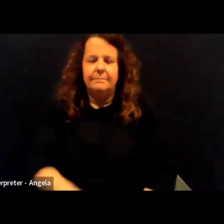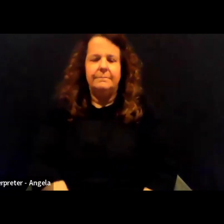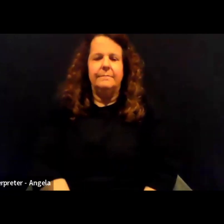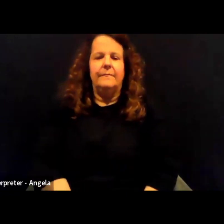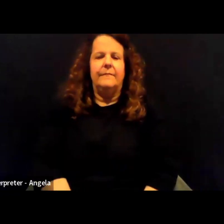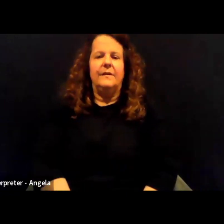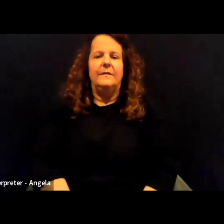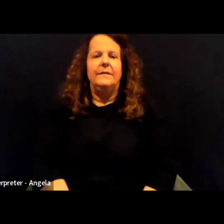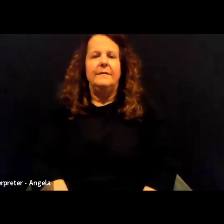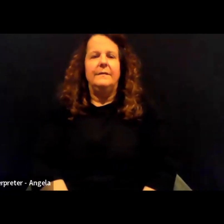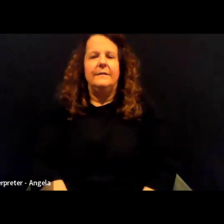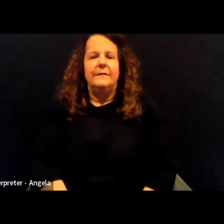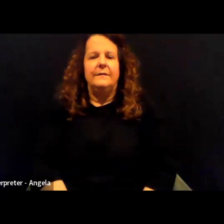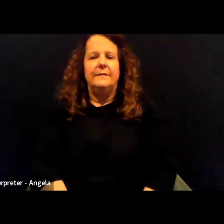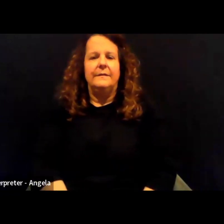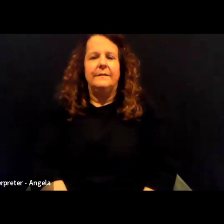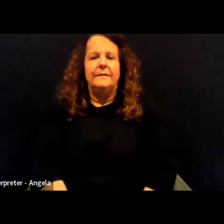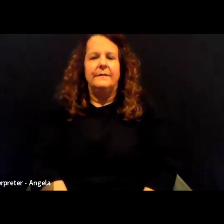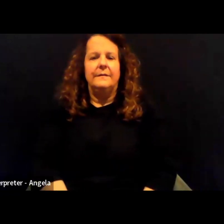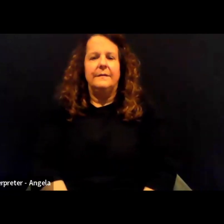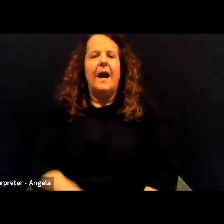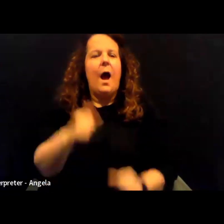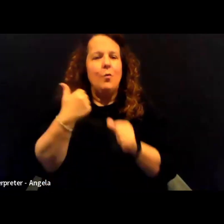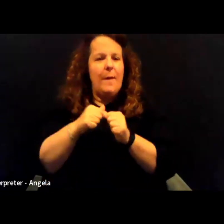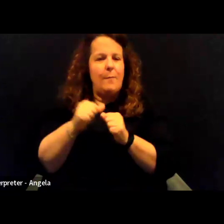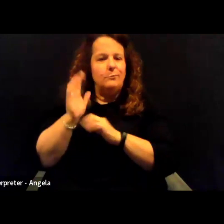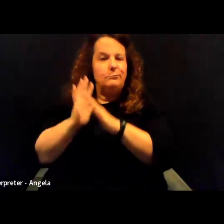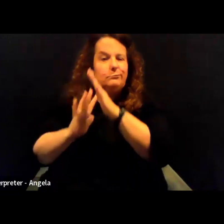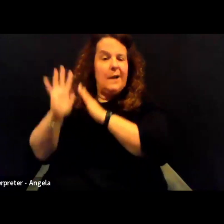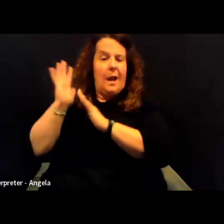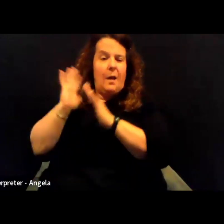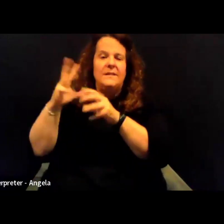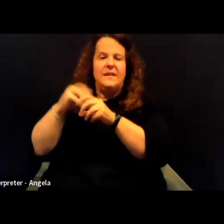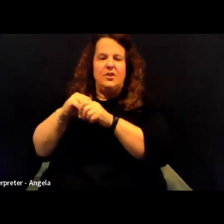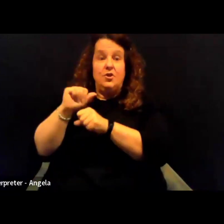you're saying and having once upon a time been in a job that fit like a glove...